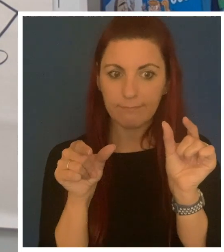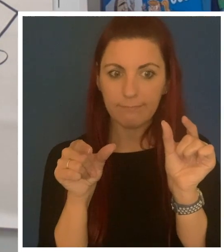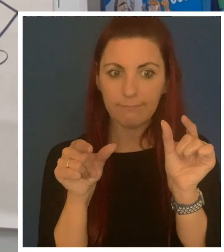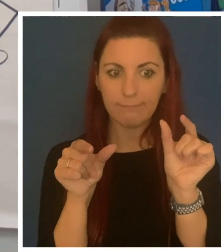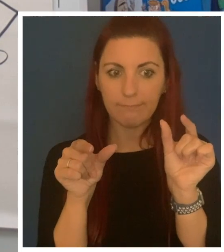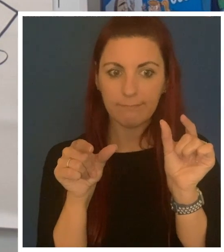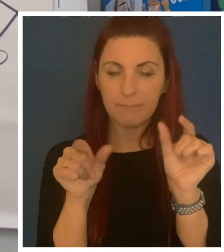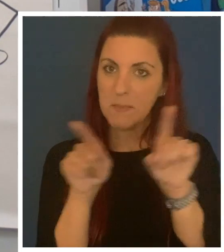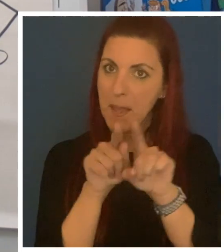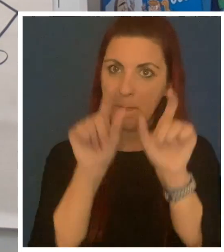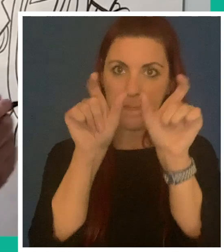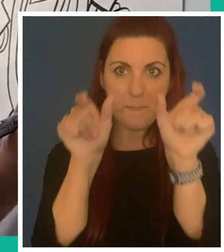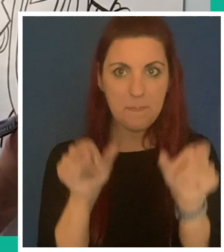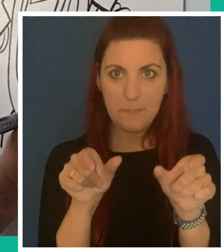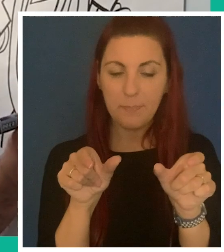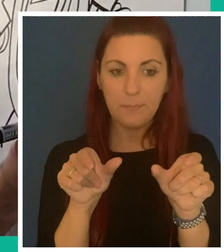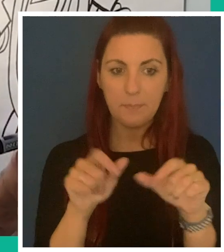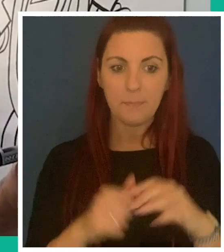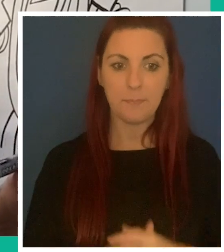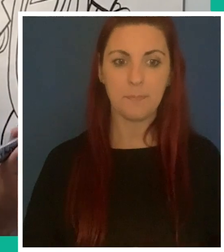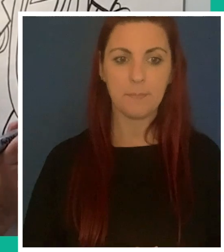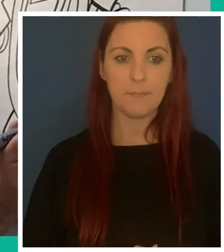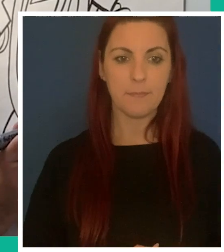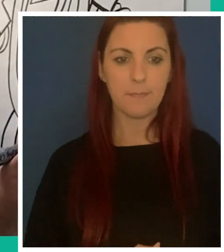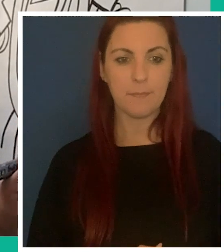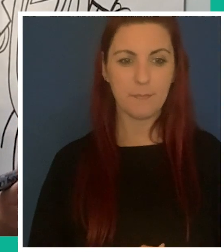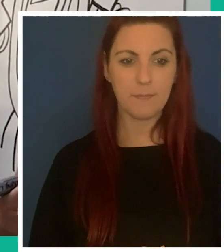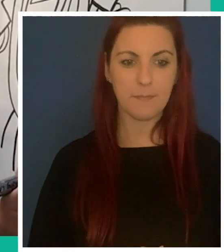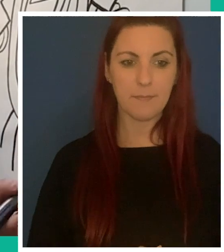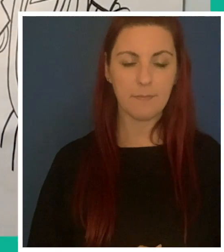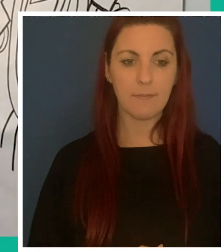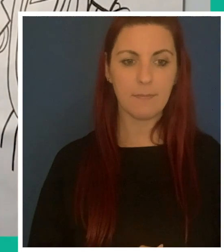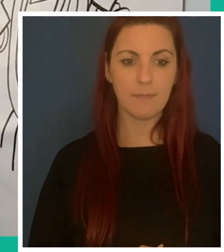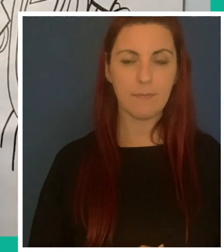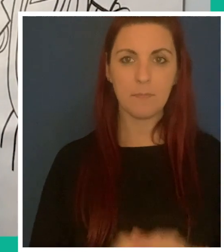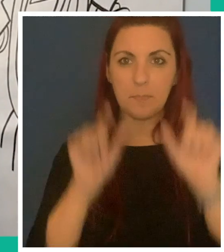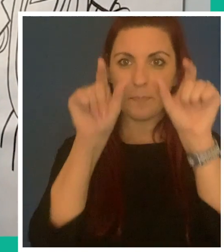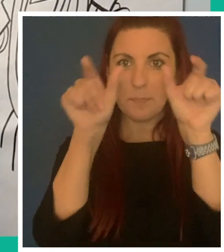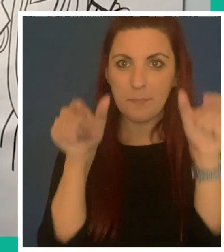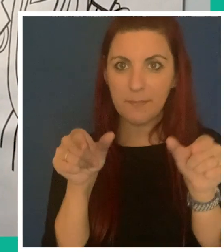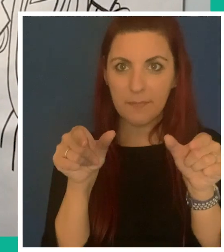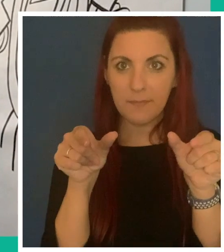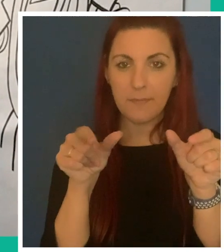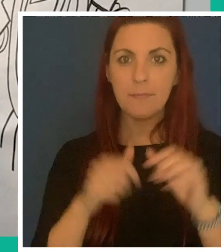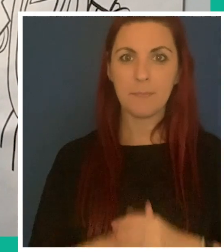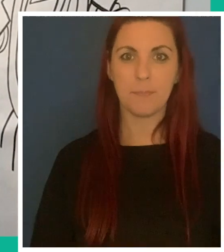And the same over here, I'm going to do one curve here and one curve here slightly longer, okay.